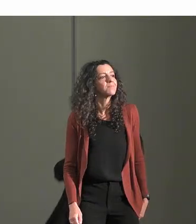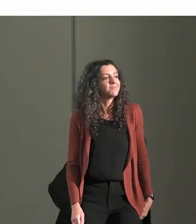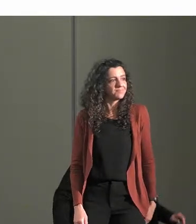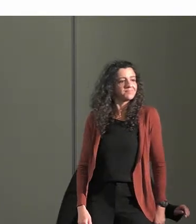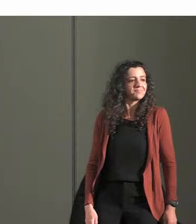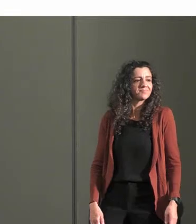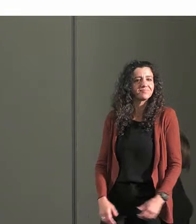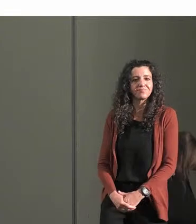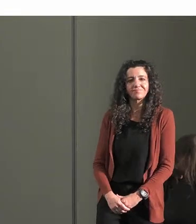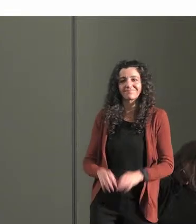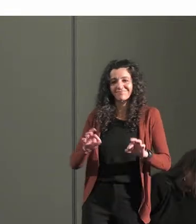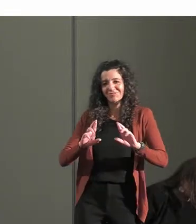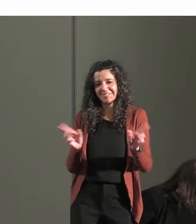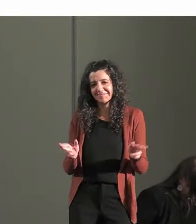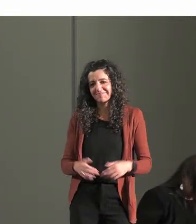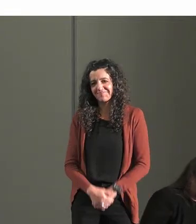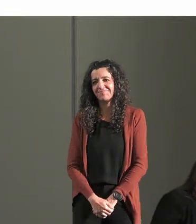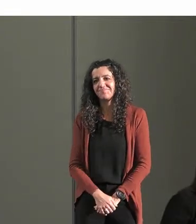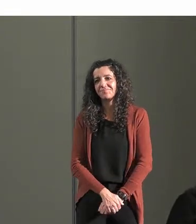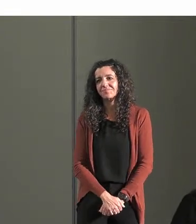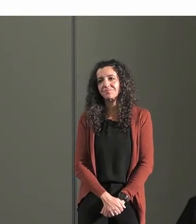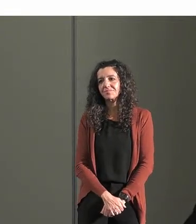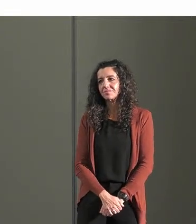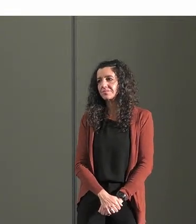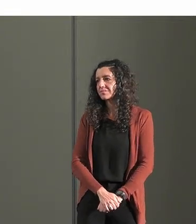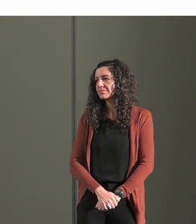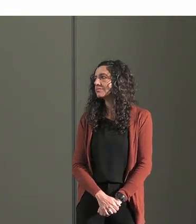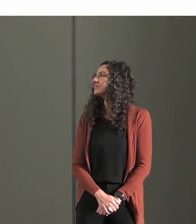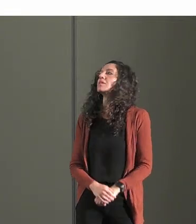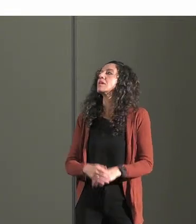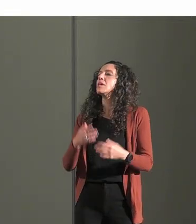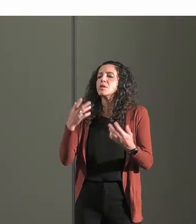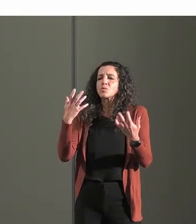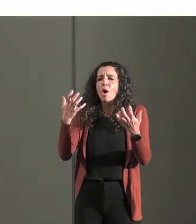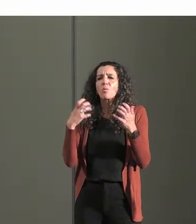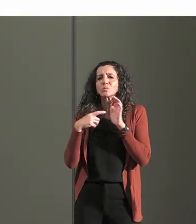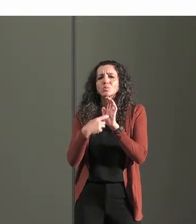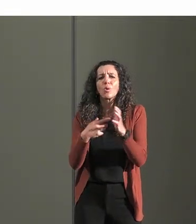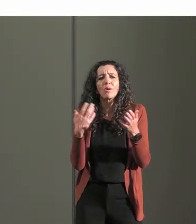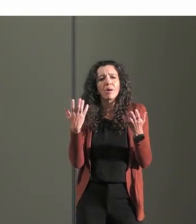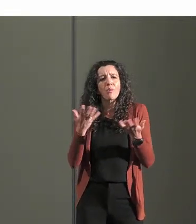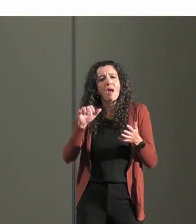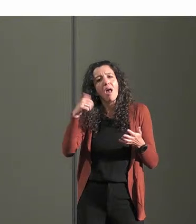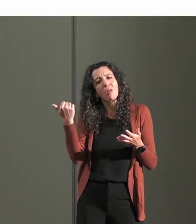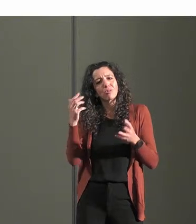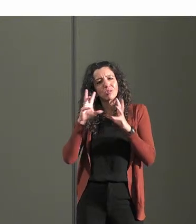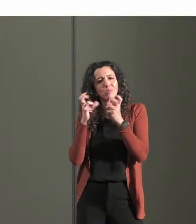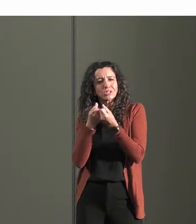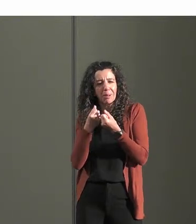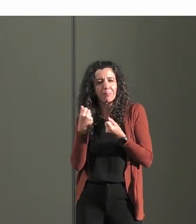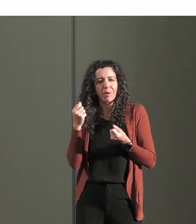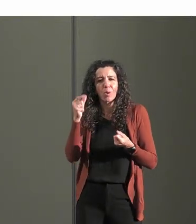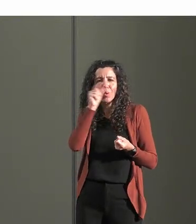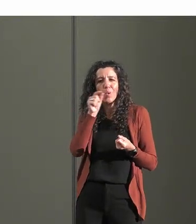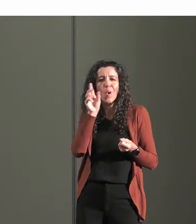Okay. All right.